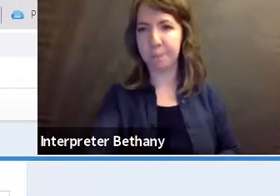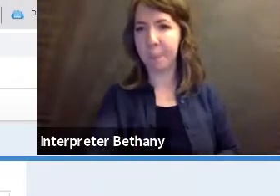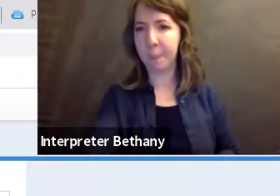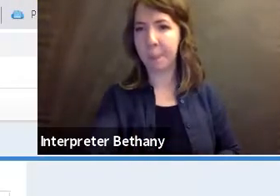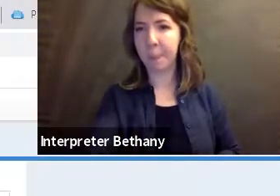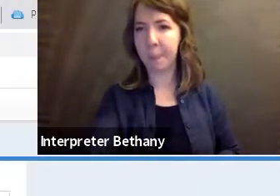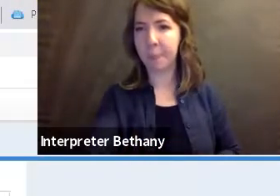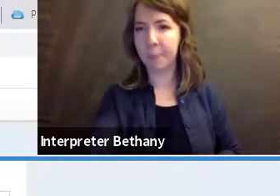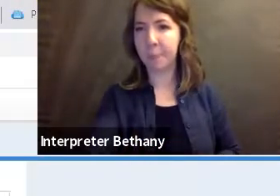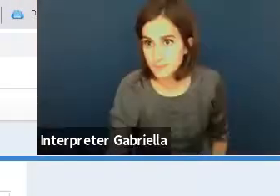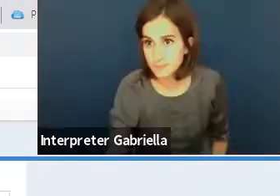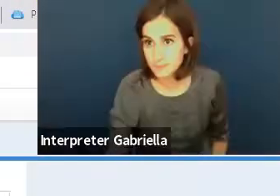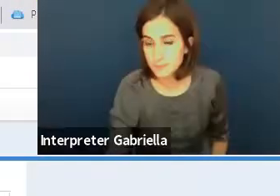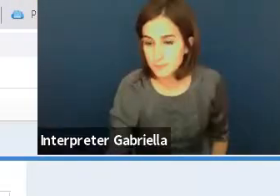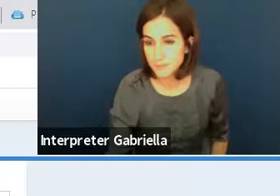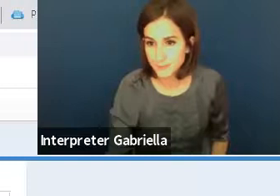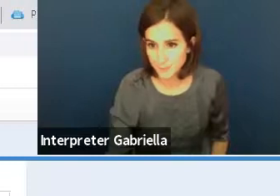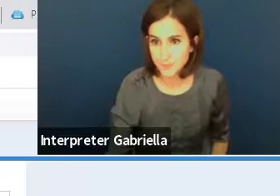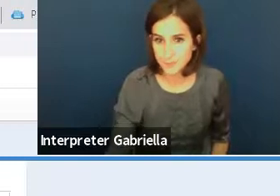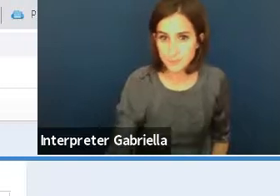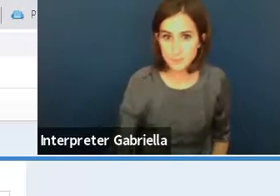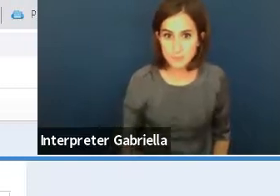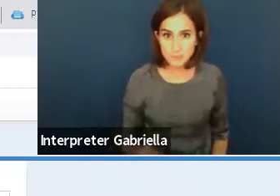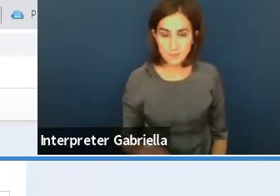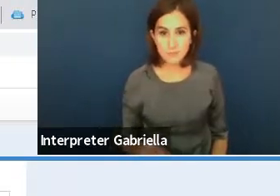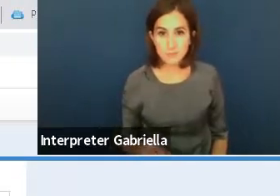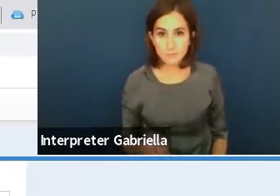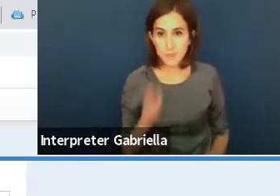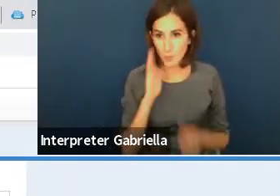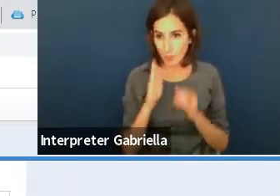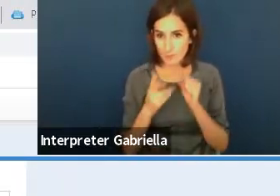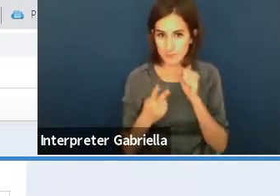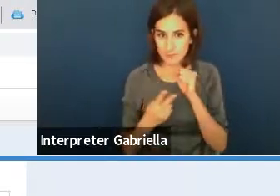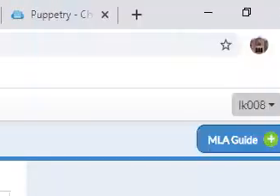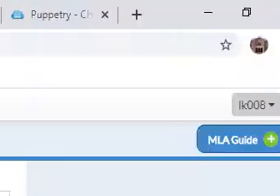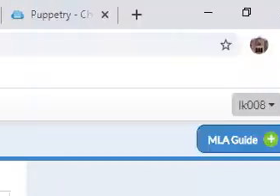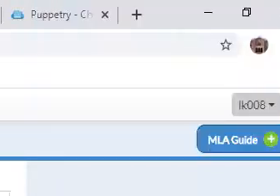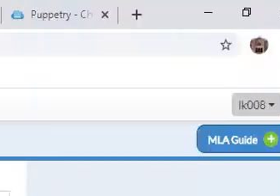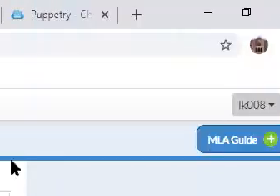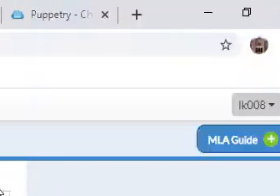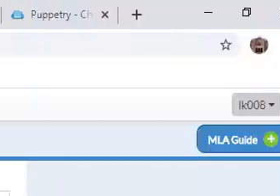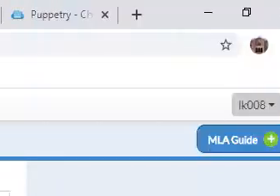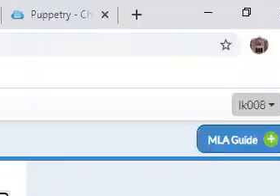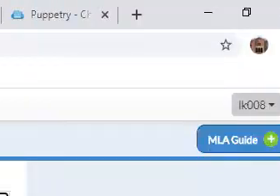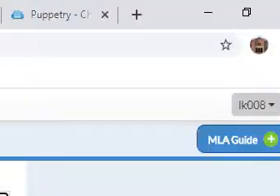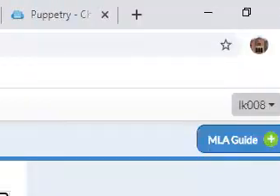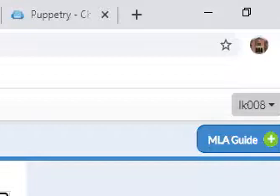Linda Kobashigawa: I'm going to save it on a on a lot of information. Okay, let me cancel up